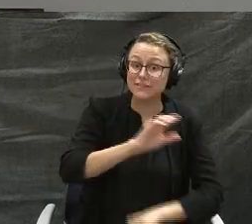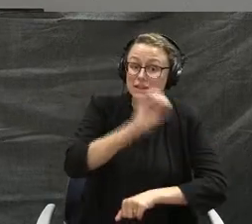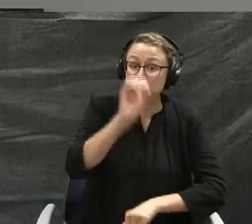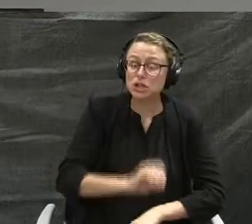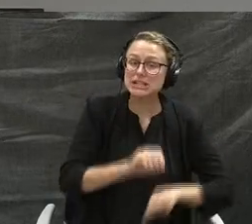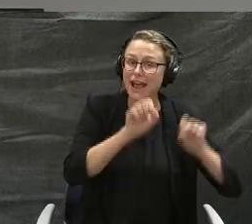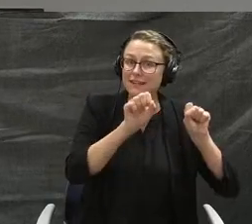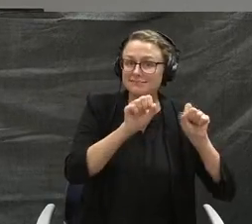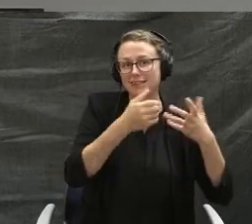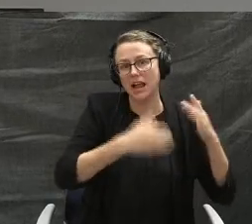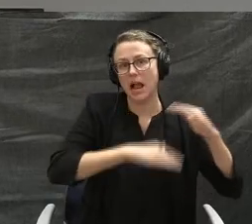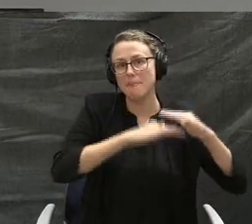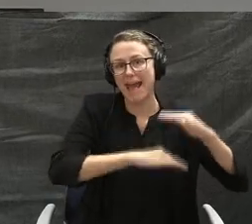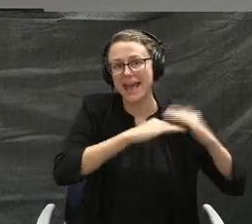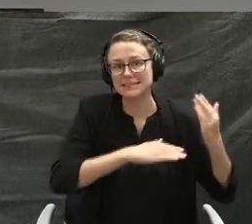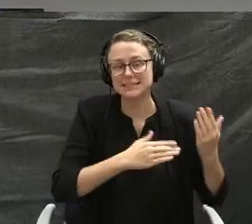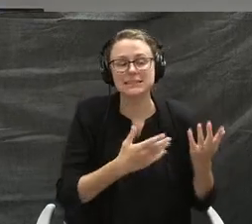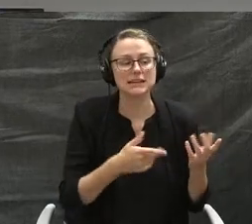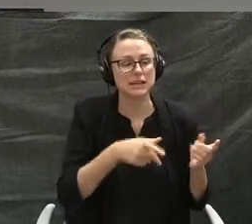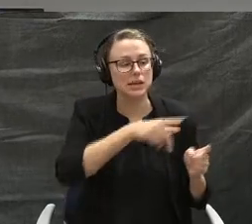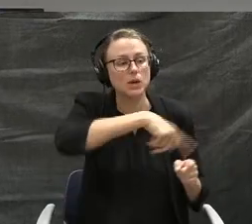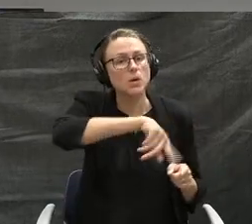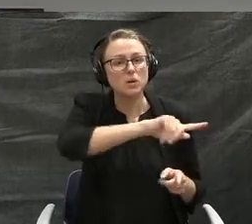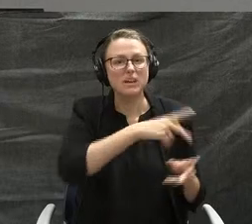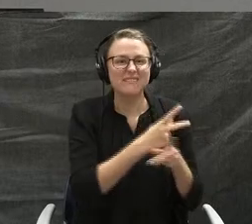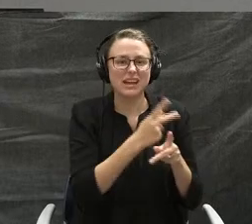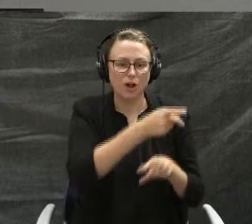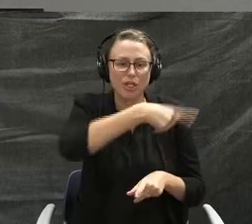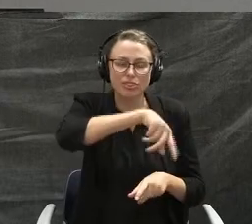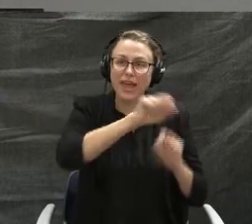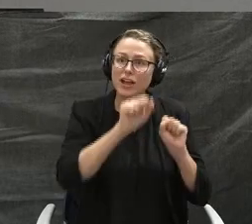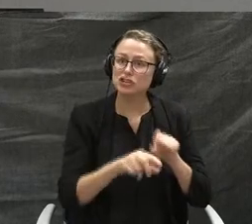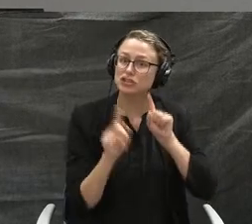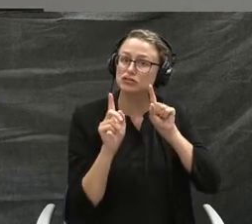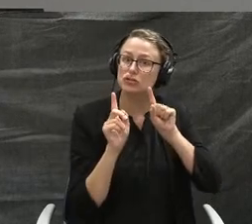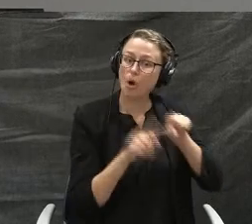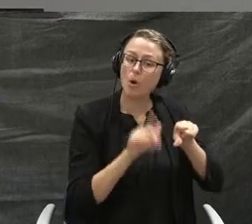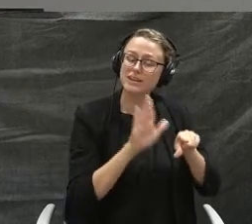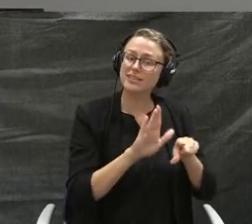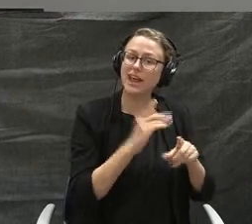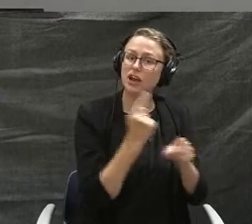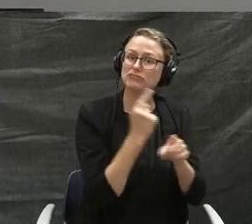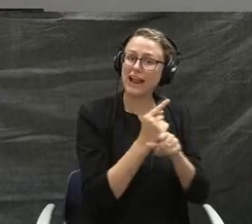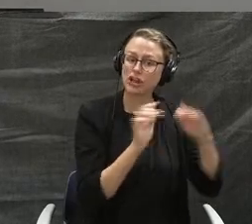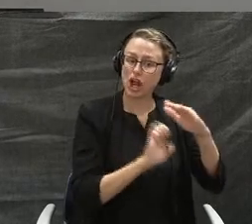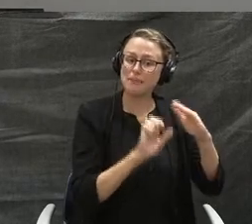they could go to their elementary school in their neighborhood, and then on Fridays the four five students